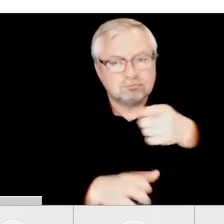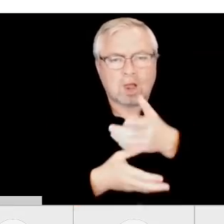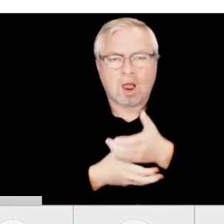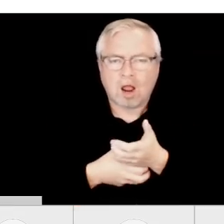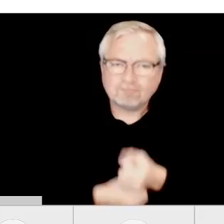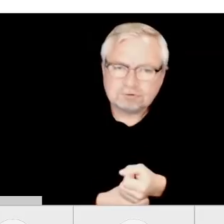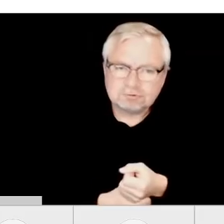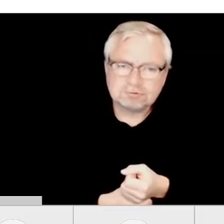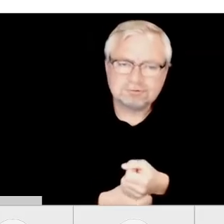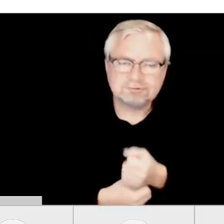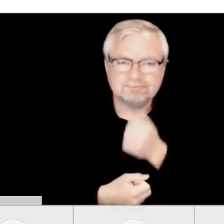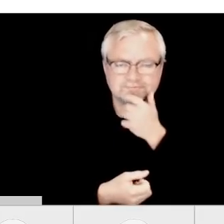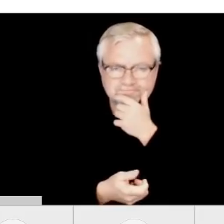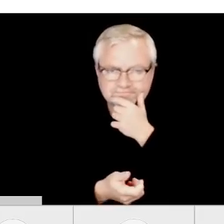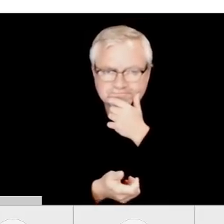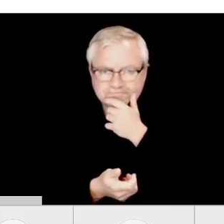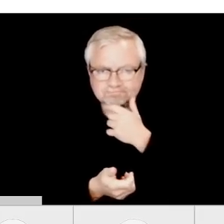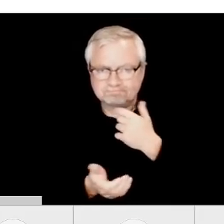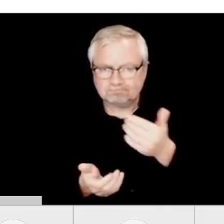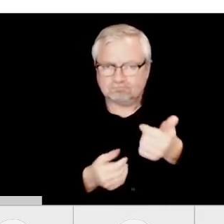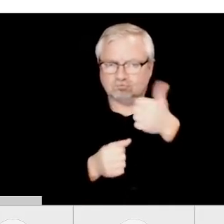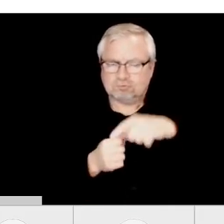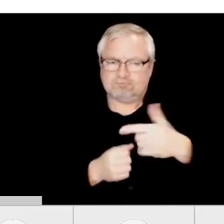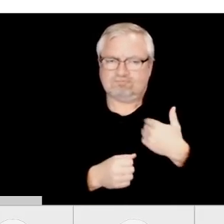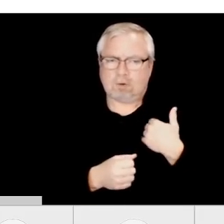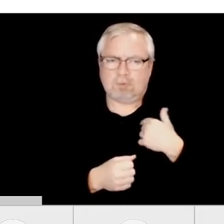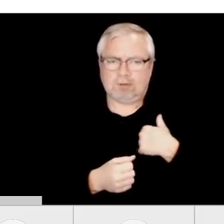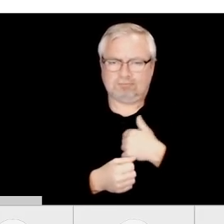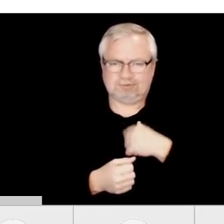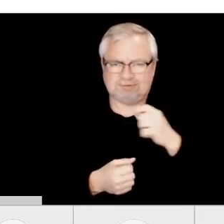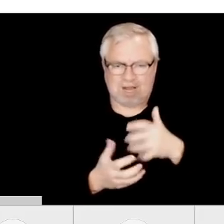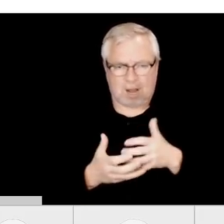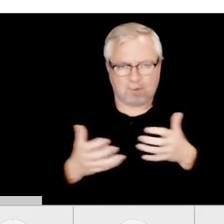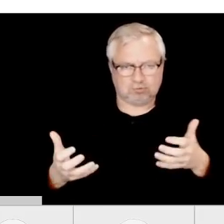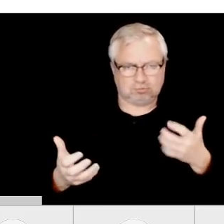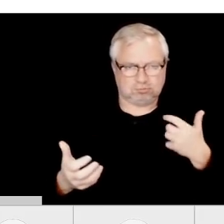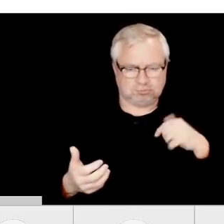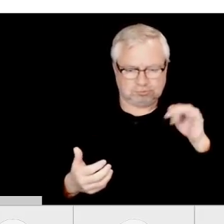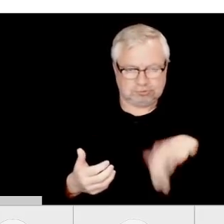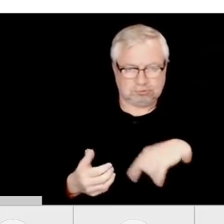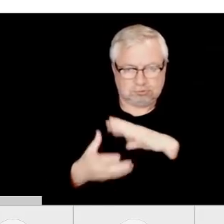example which reminds us how much the scenario --